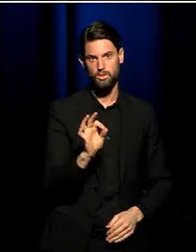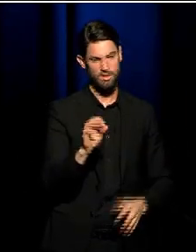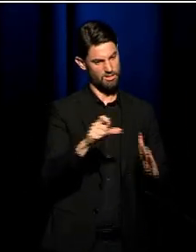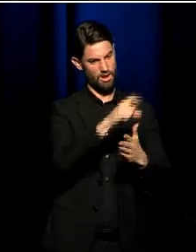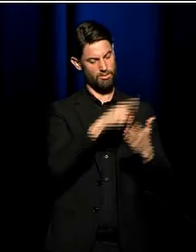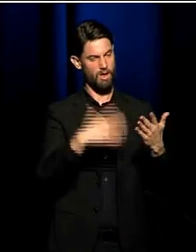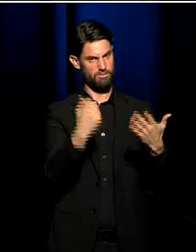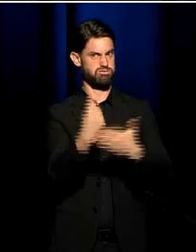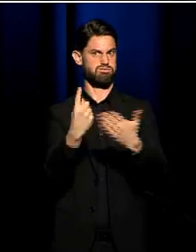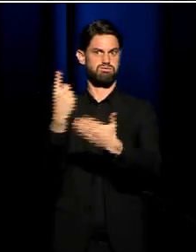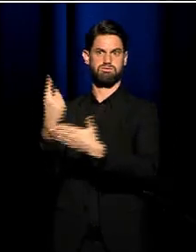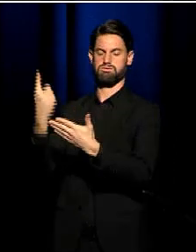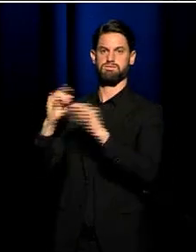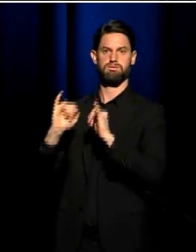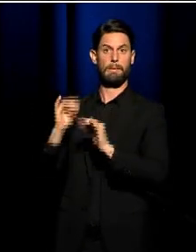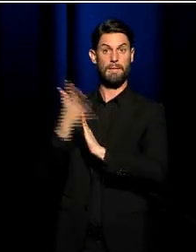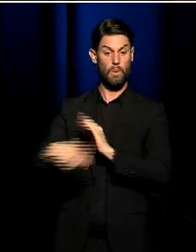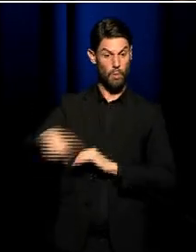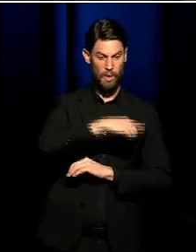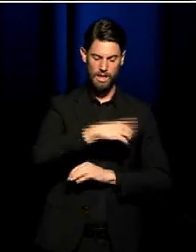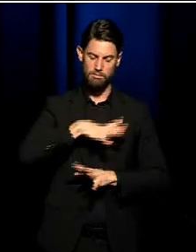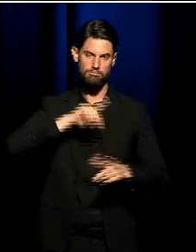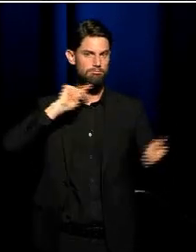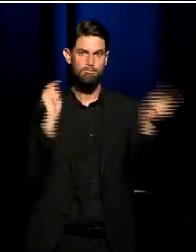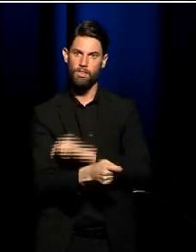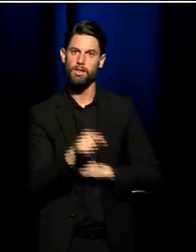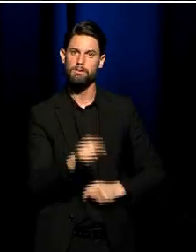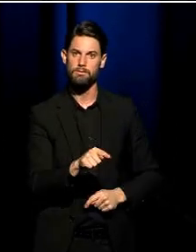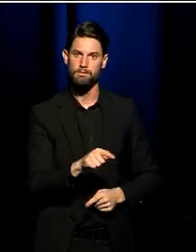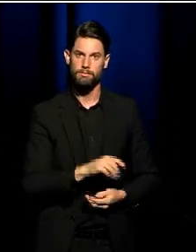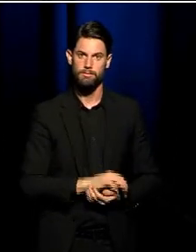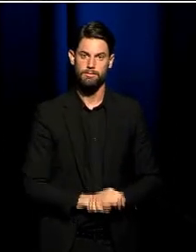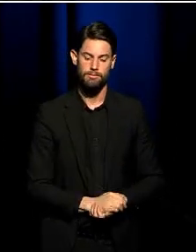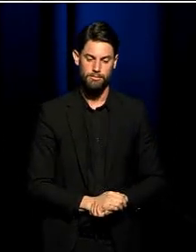enjoy. As you can see, there is already a significant amount of information